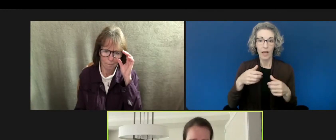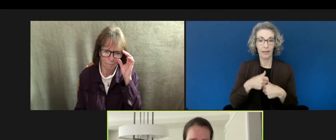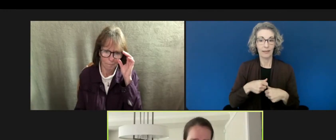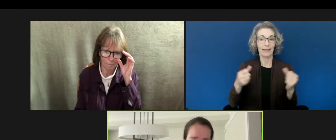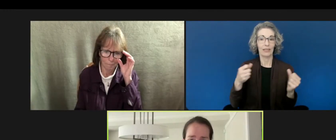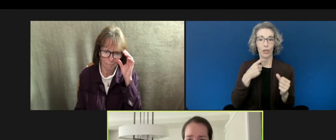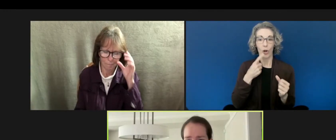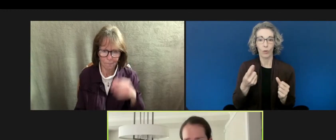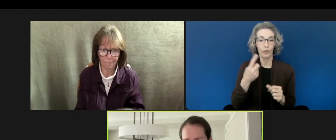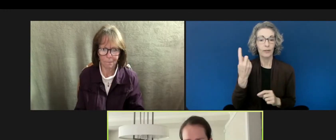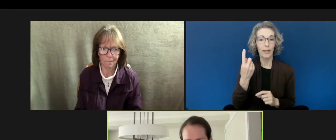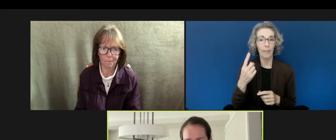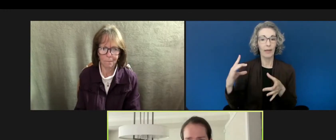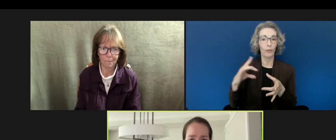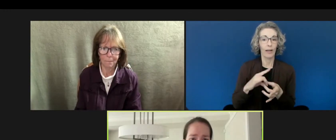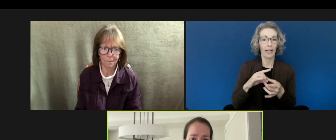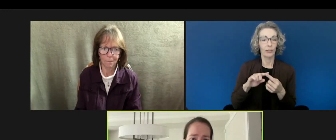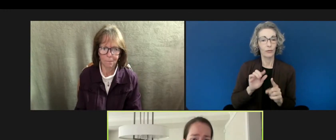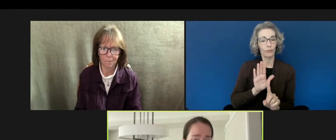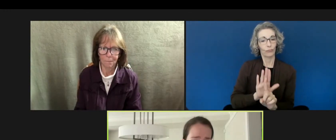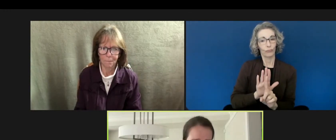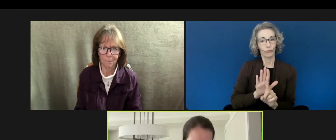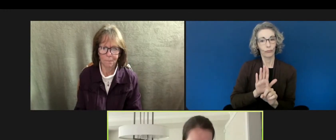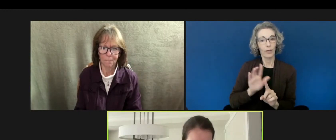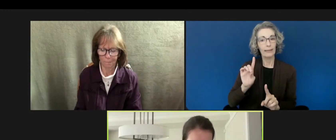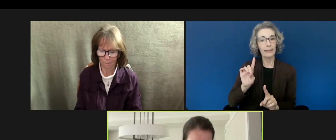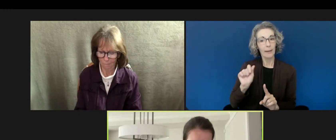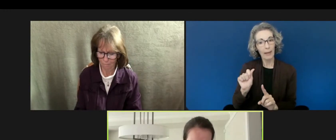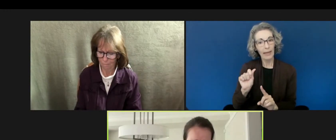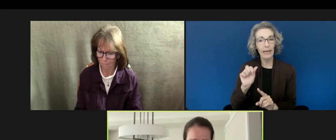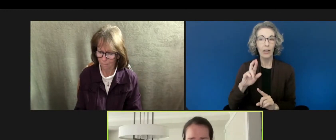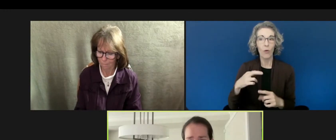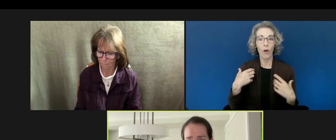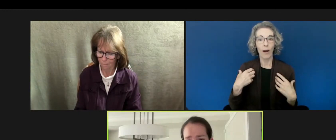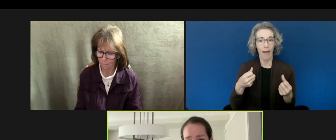related to one's disability, or health condition.